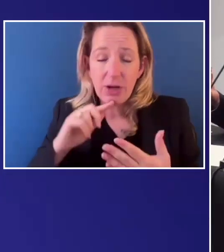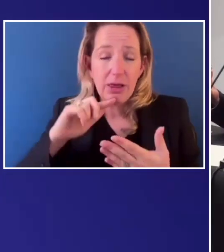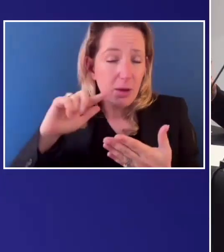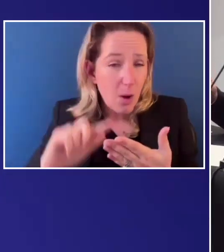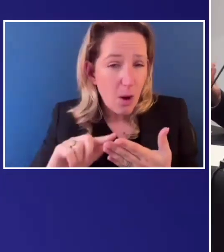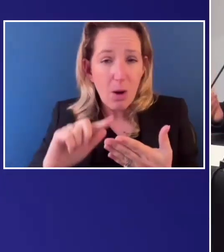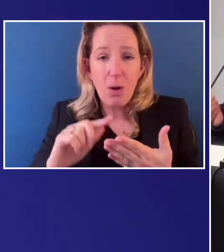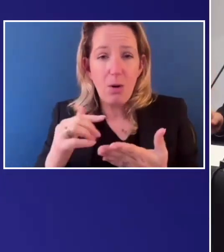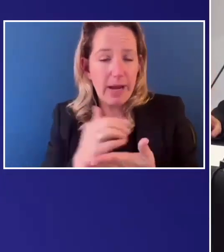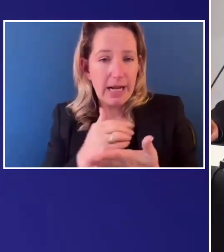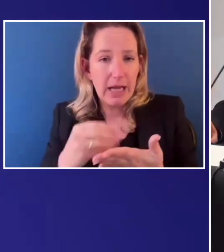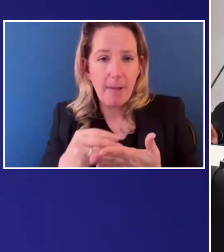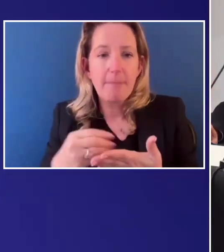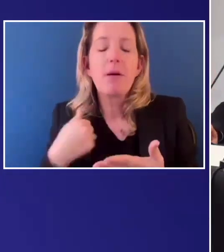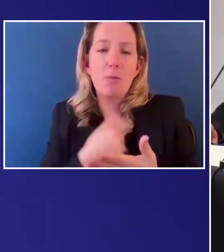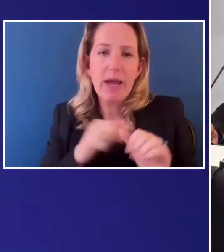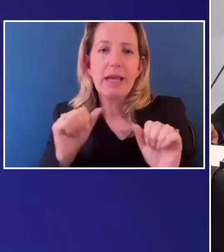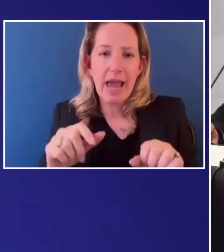place where we can recognize the lift.